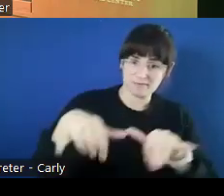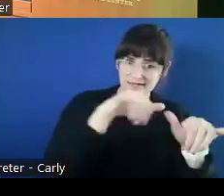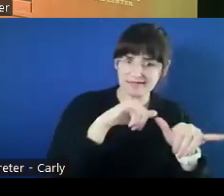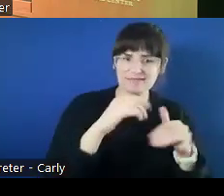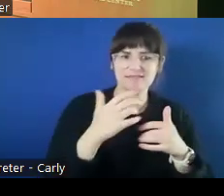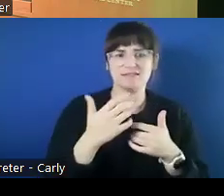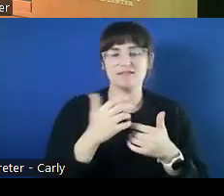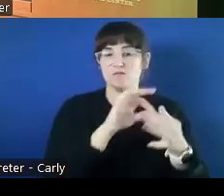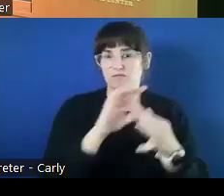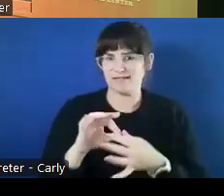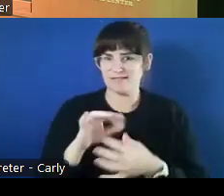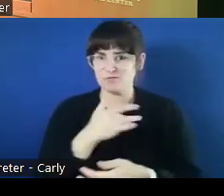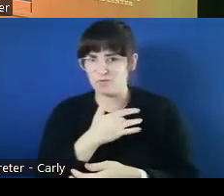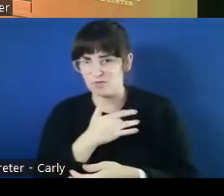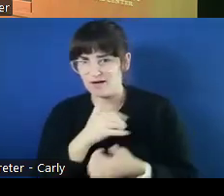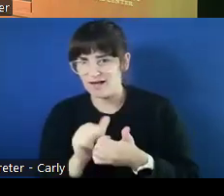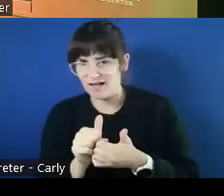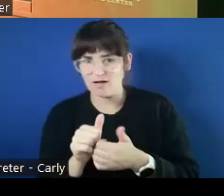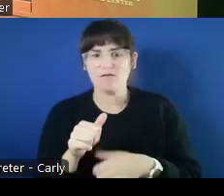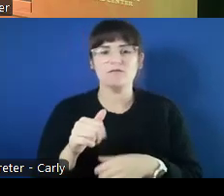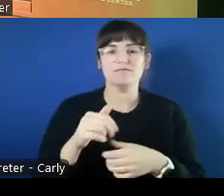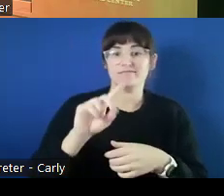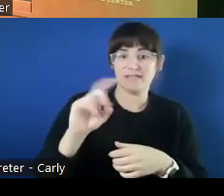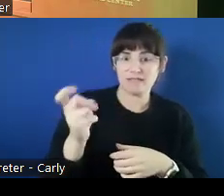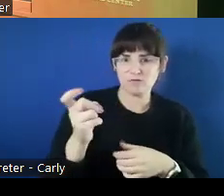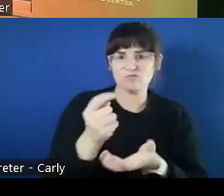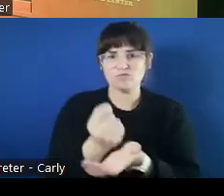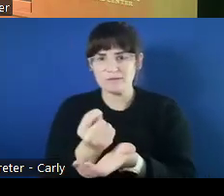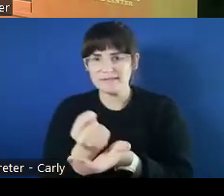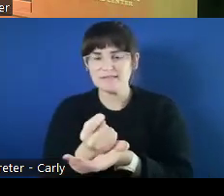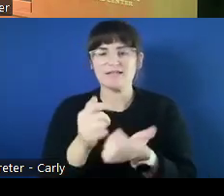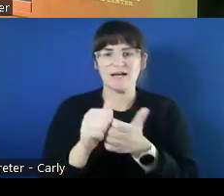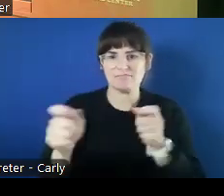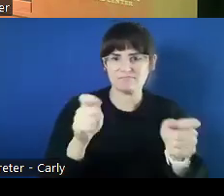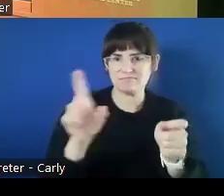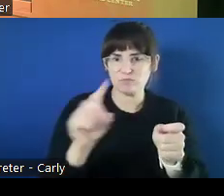disease and then how we go about diagnosing and treating uh those disorders in these patients and